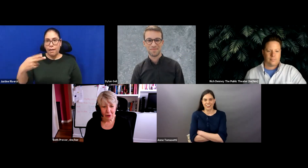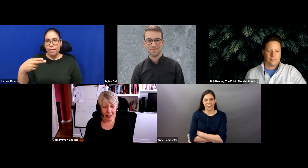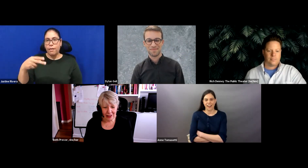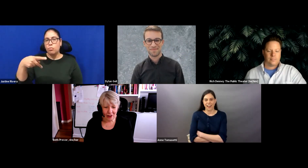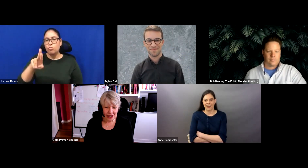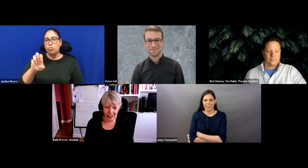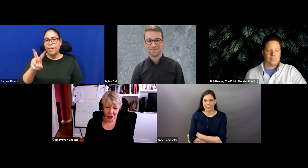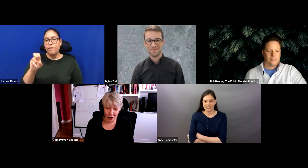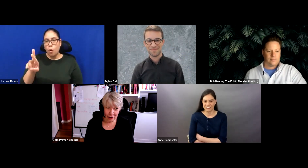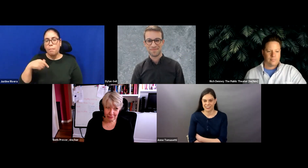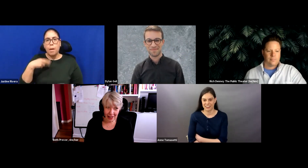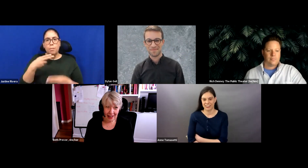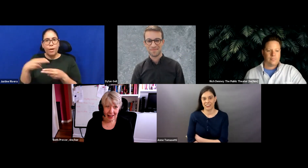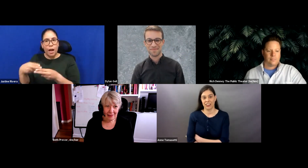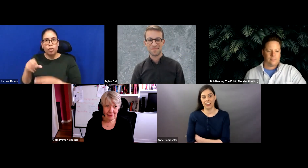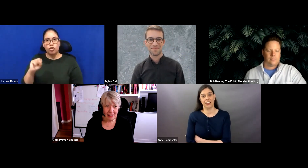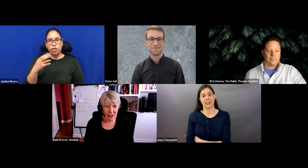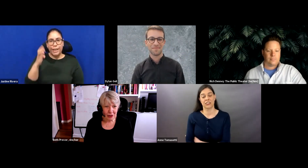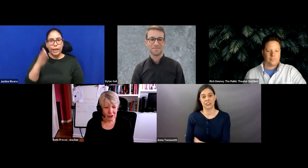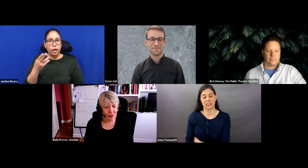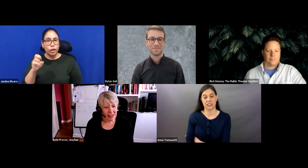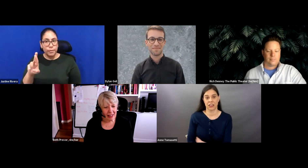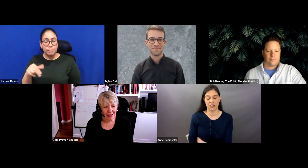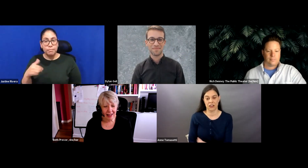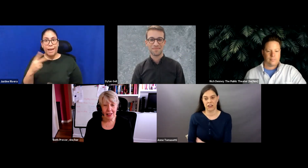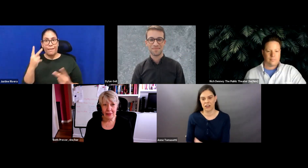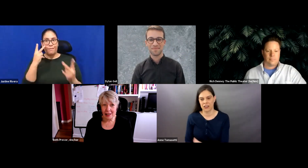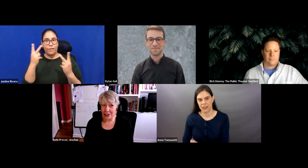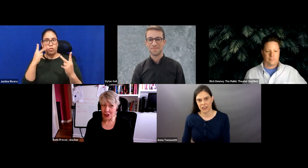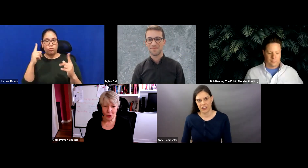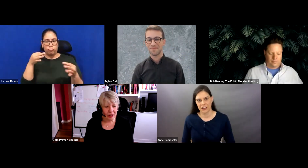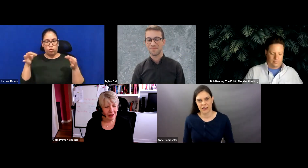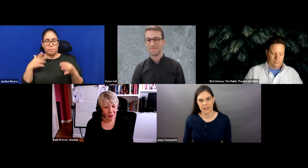pronouns are she/her. My visual description is I am a mature